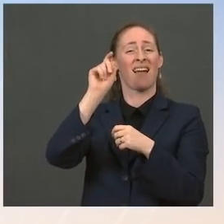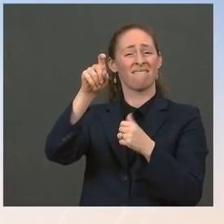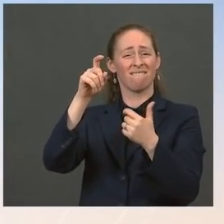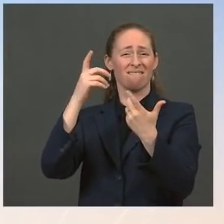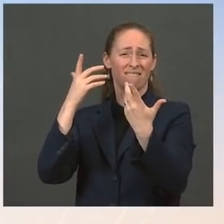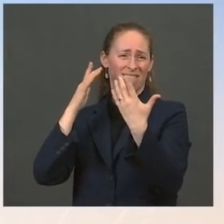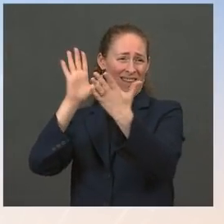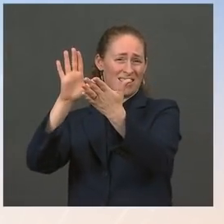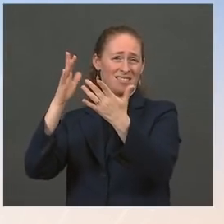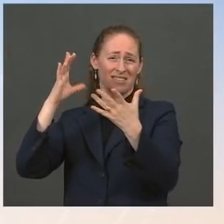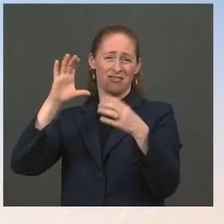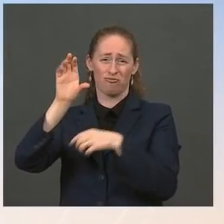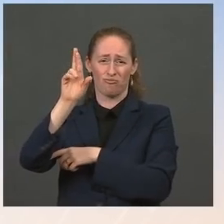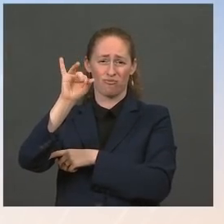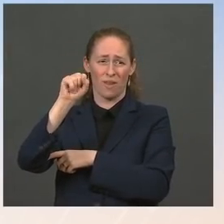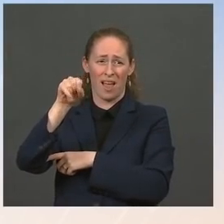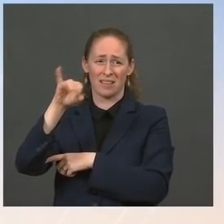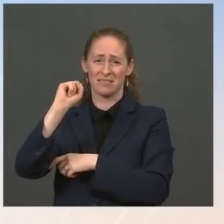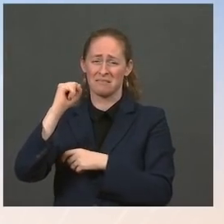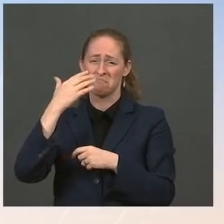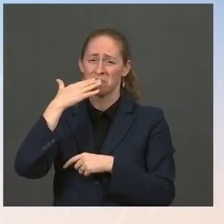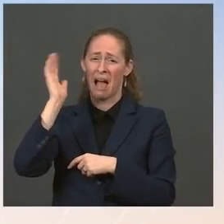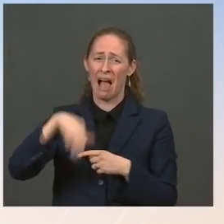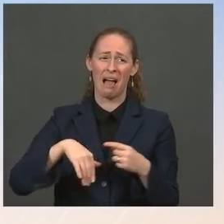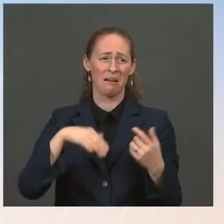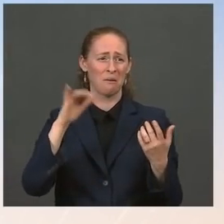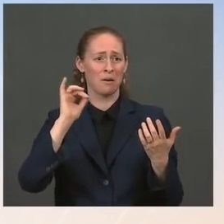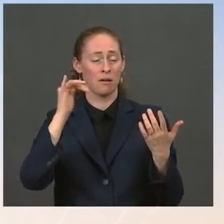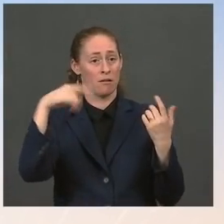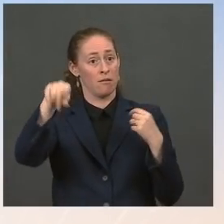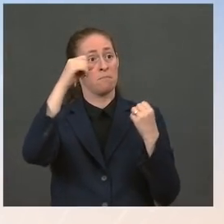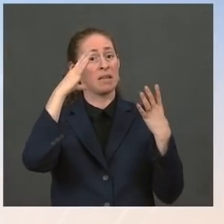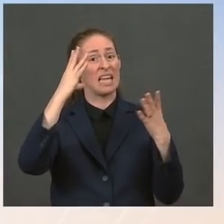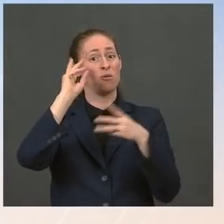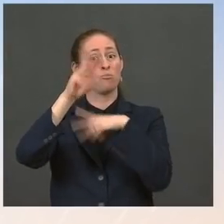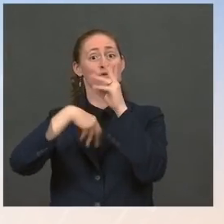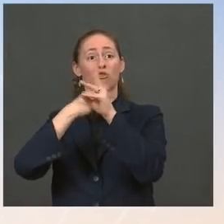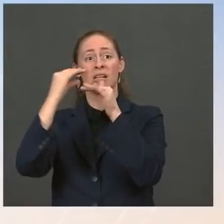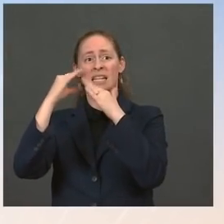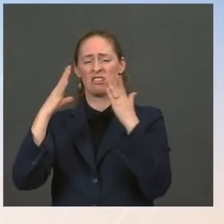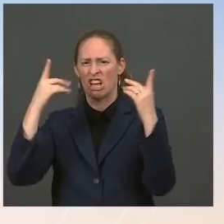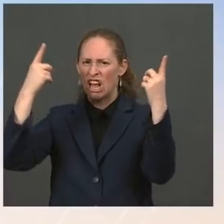A number of other world leaders agree on that front. Certainly, we all want to keep gasoline prices low,